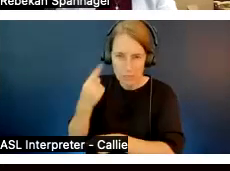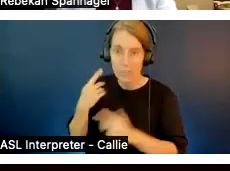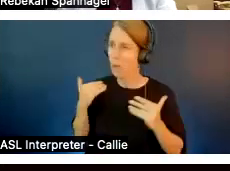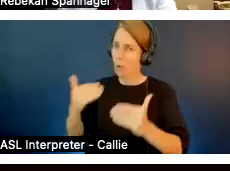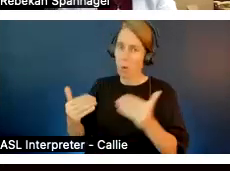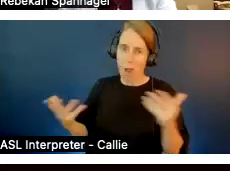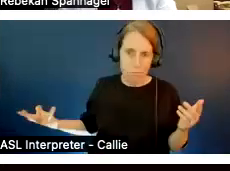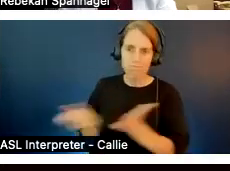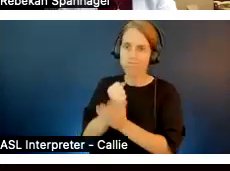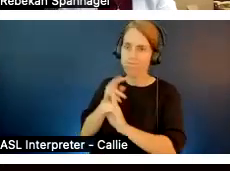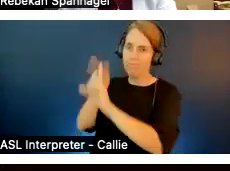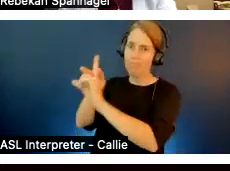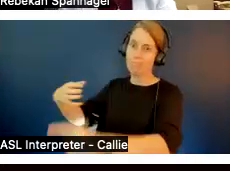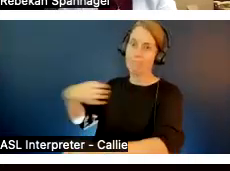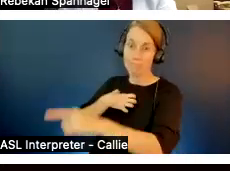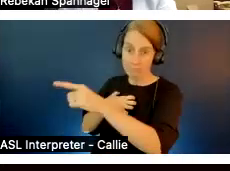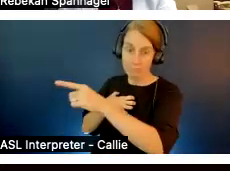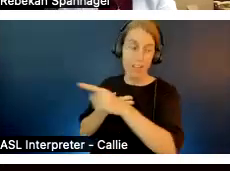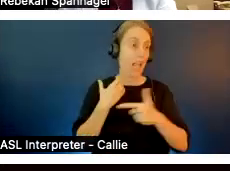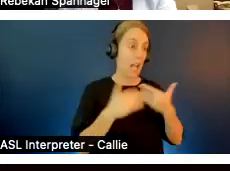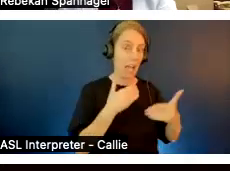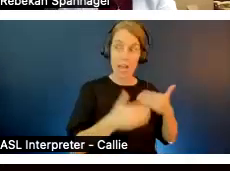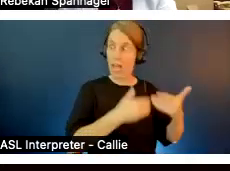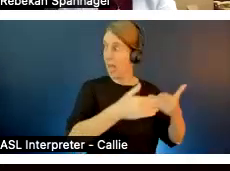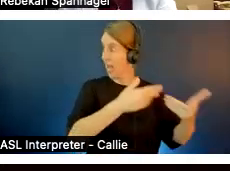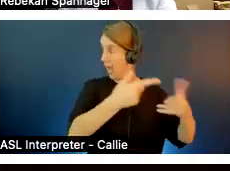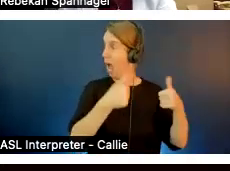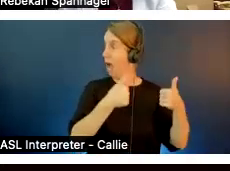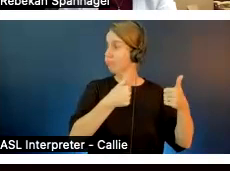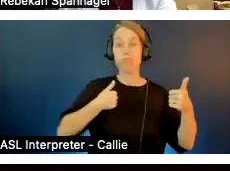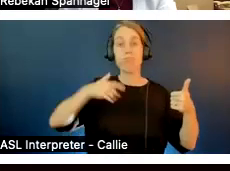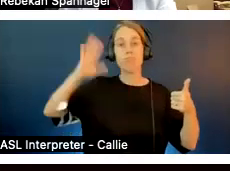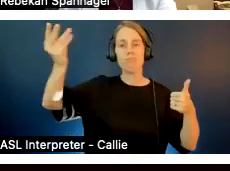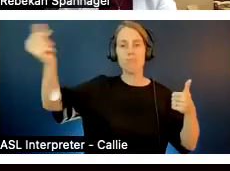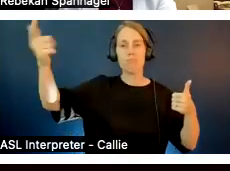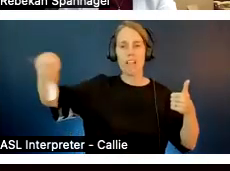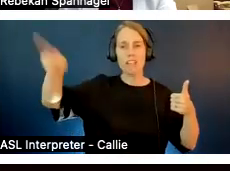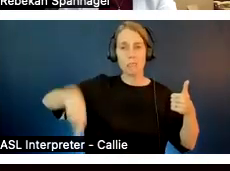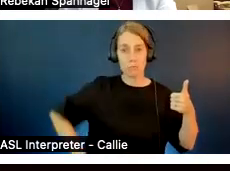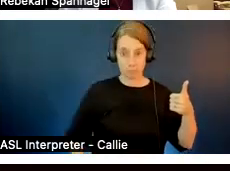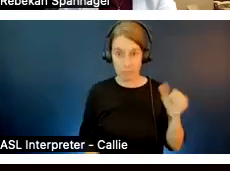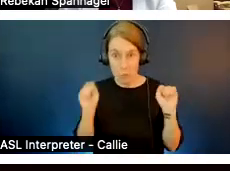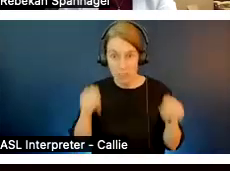all understand that these are crucial services that are needed by the clients by your family